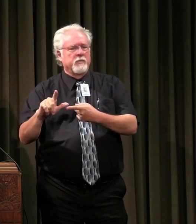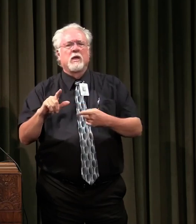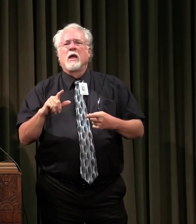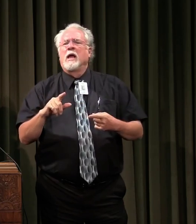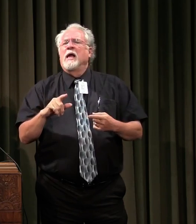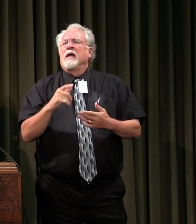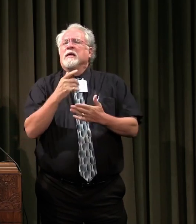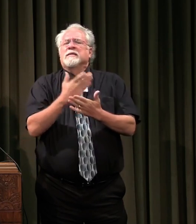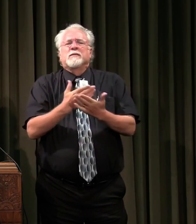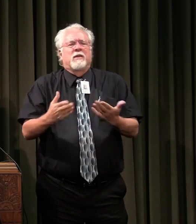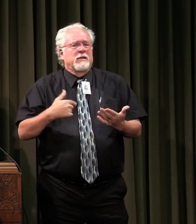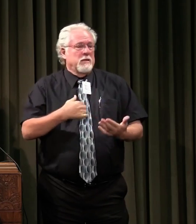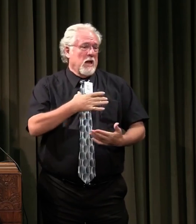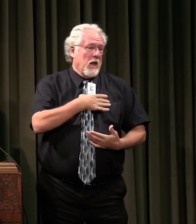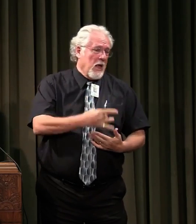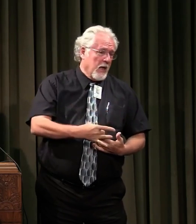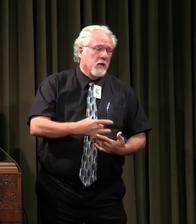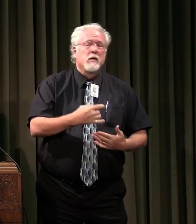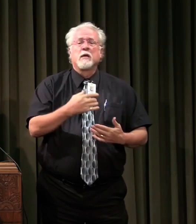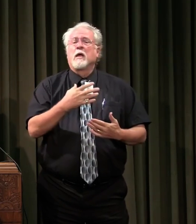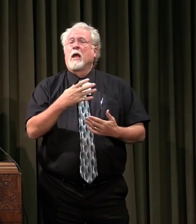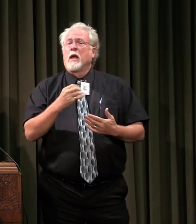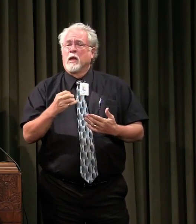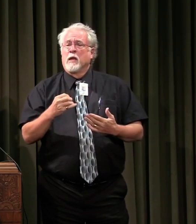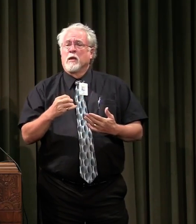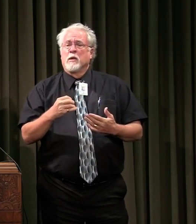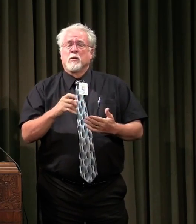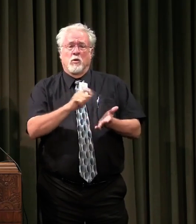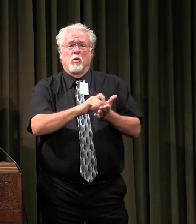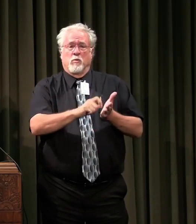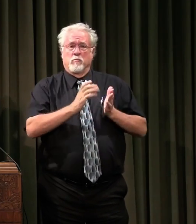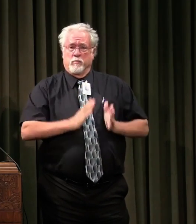about it that I like and I believe that the author is has good intentions